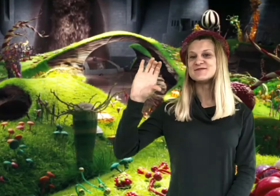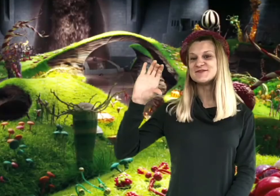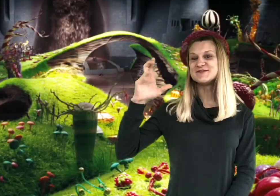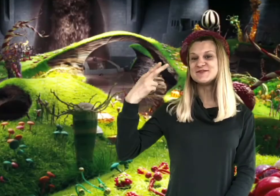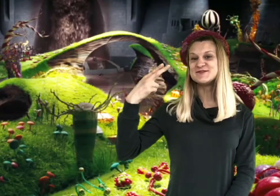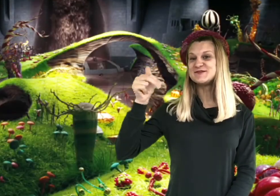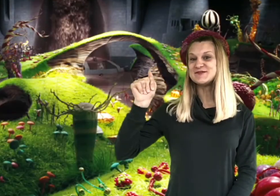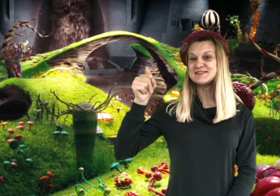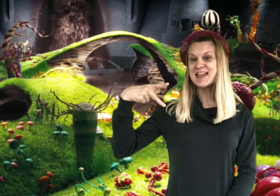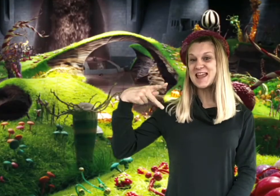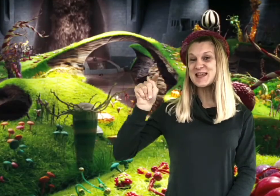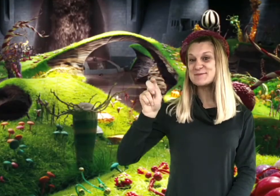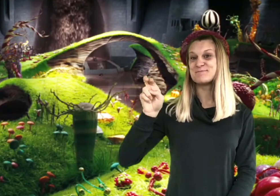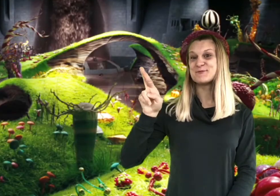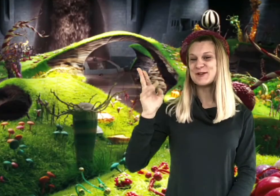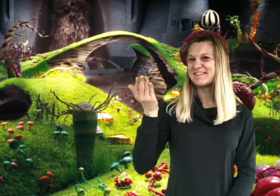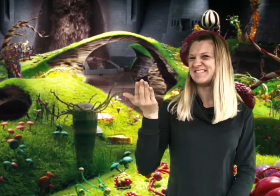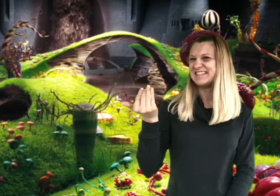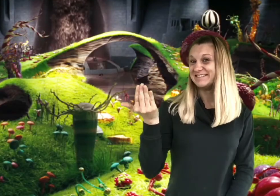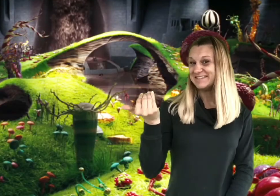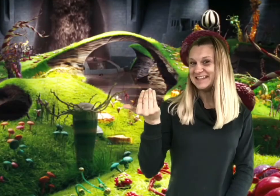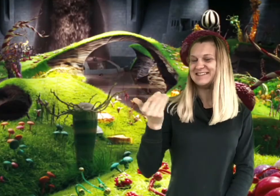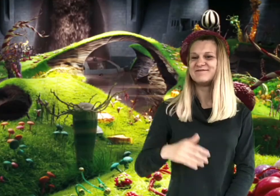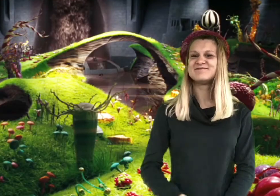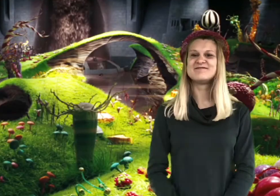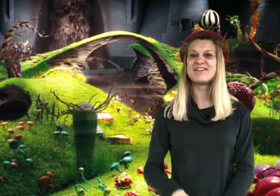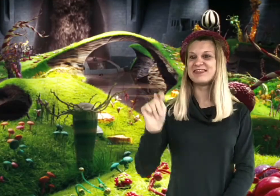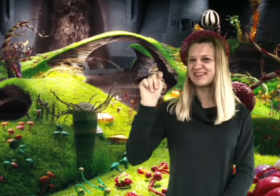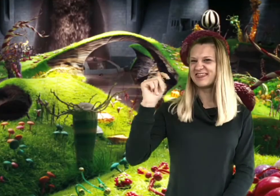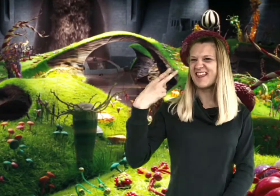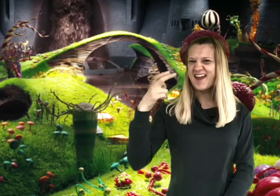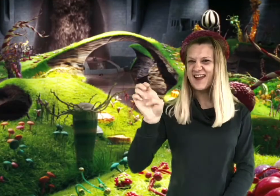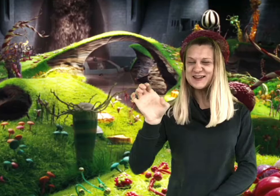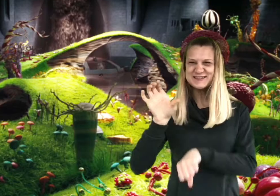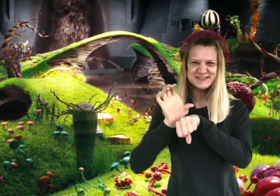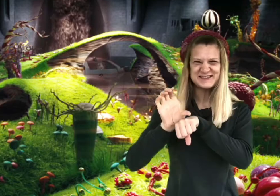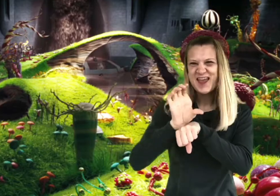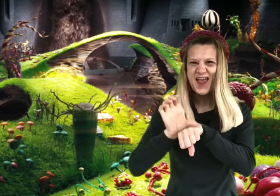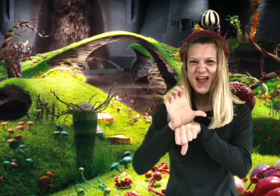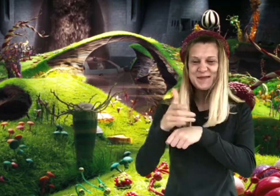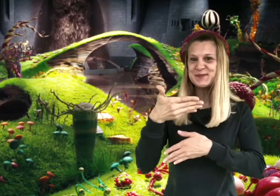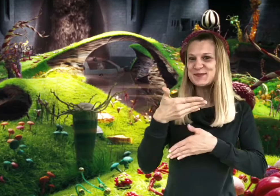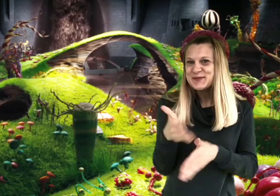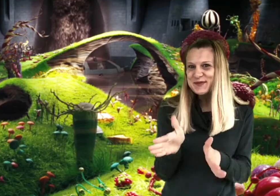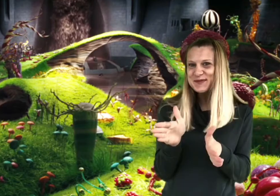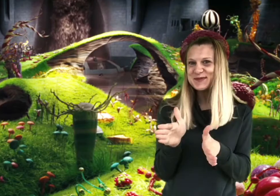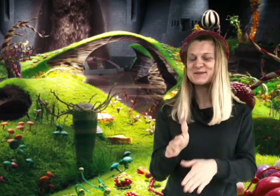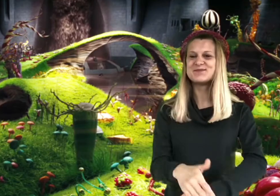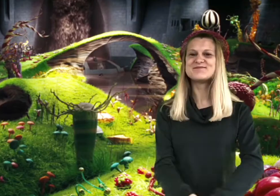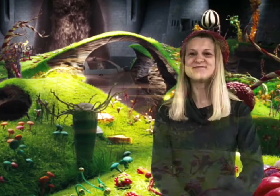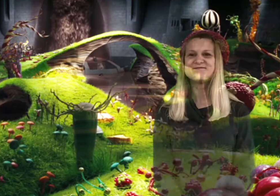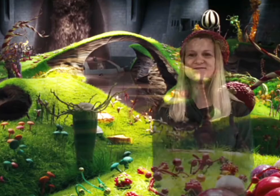Chapter 15: "The Chocolate Room"